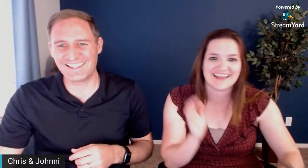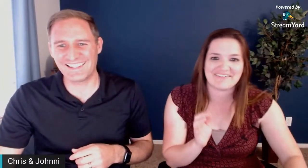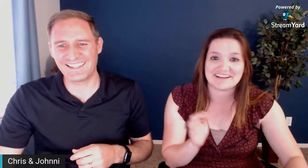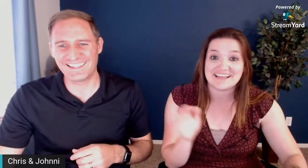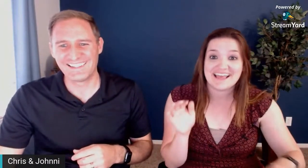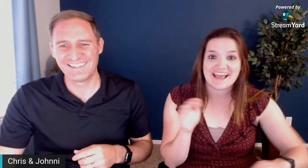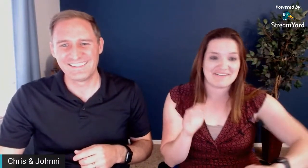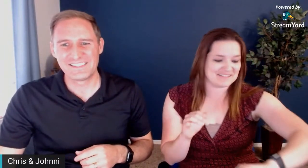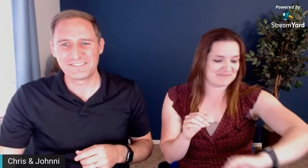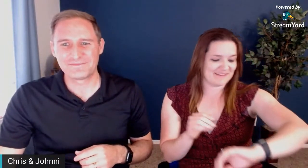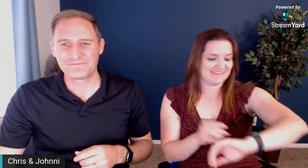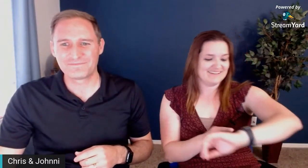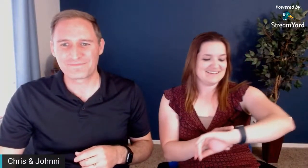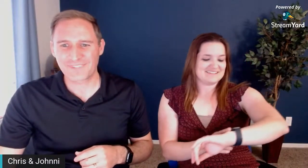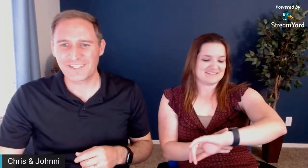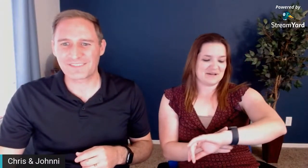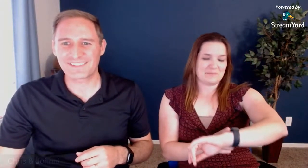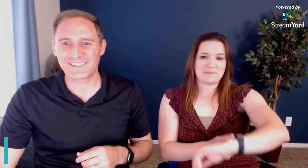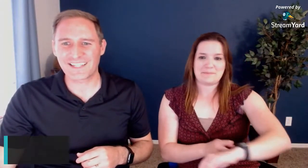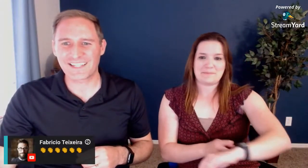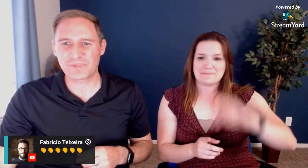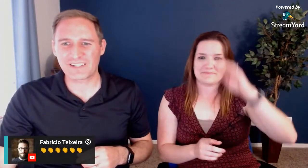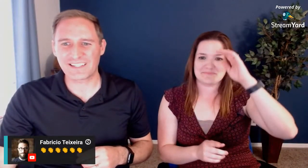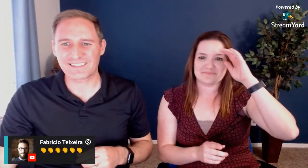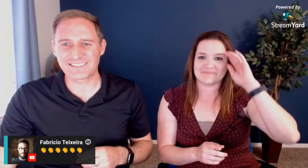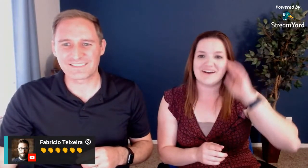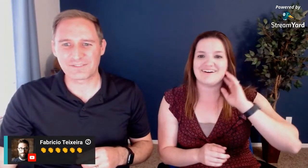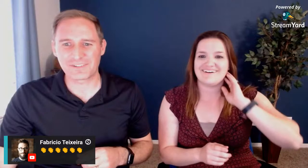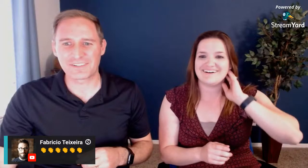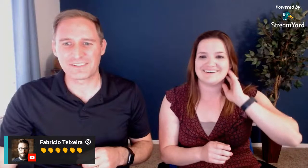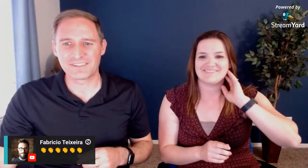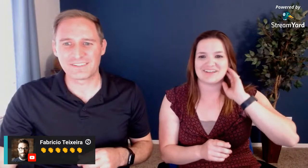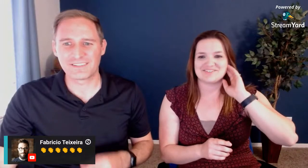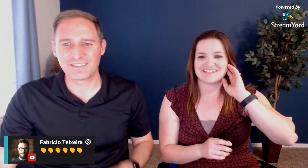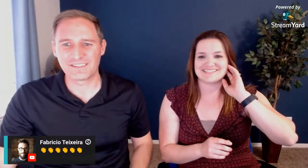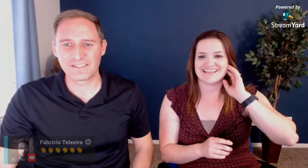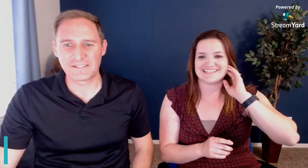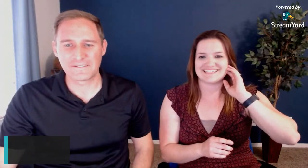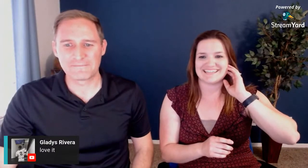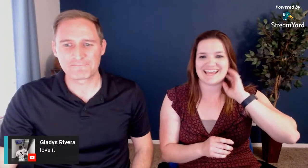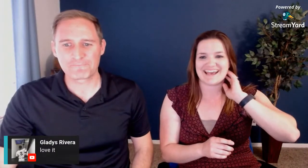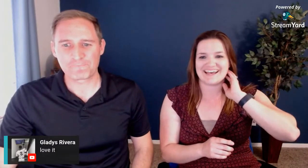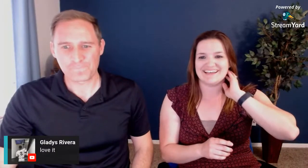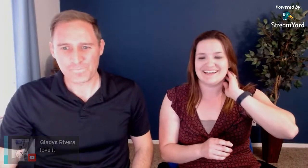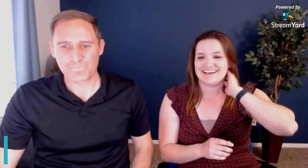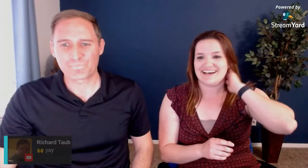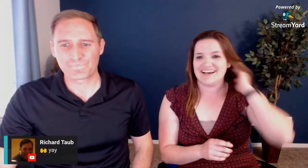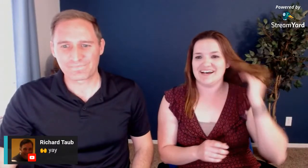now i how i spell it so i'm glad everybody liked it oh i'm glad you guys liked it yeah um